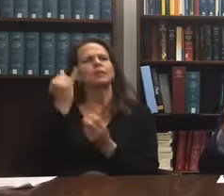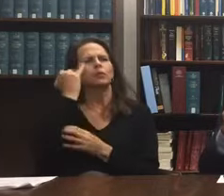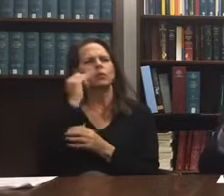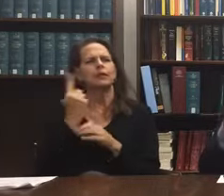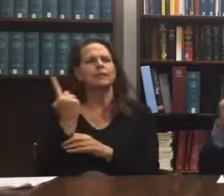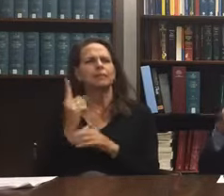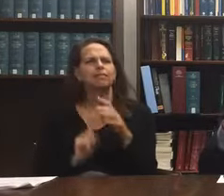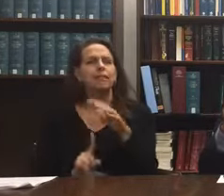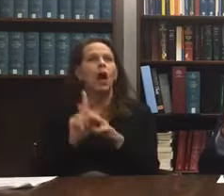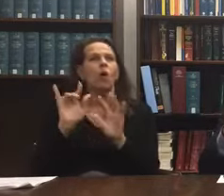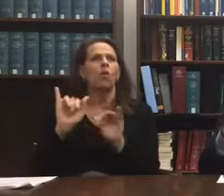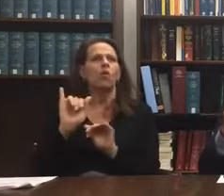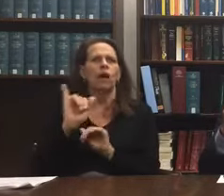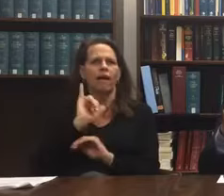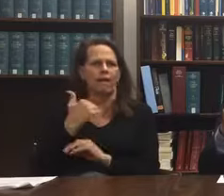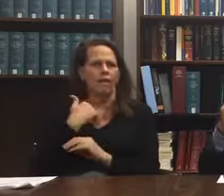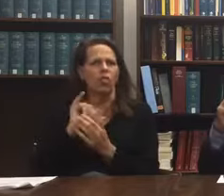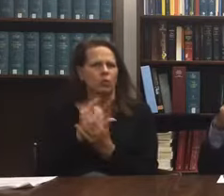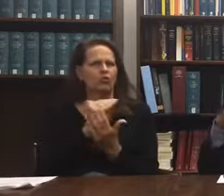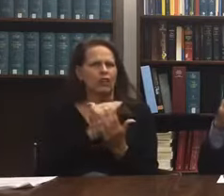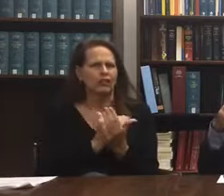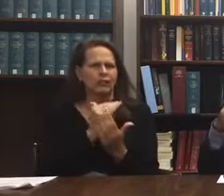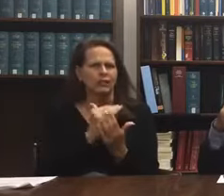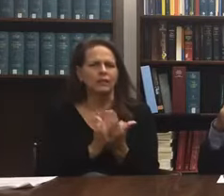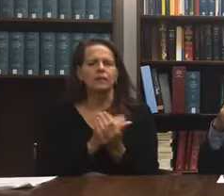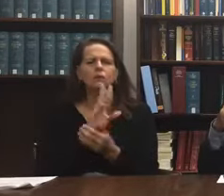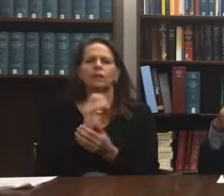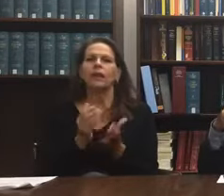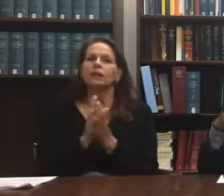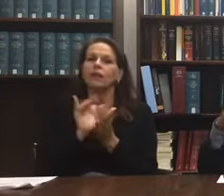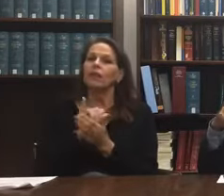you think I've got those records yes that the record for the hearing be kept